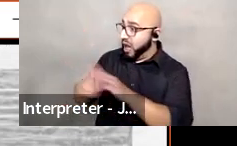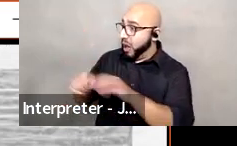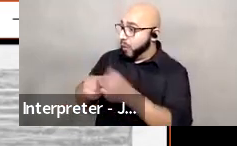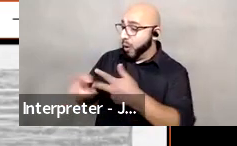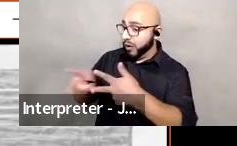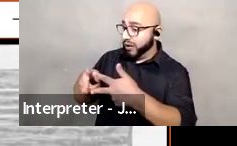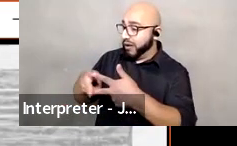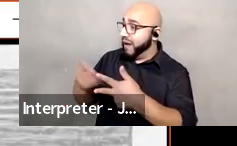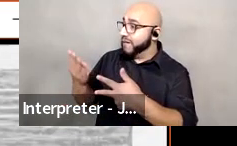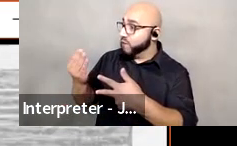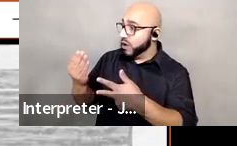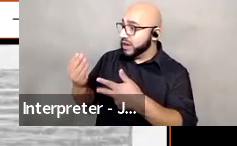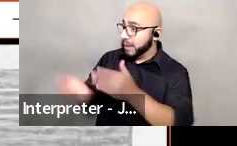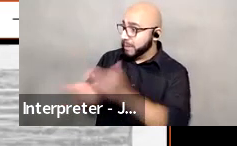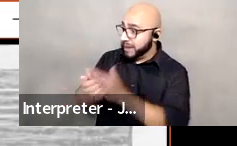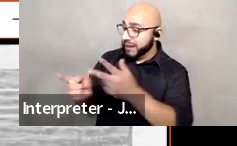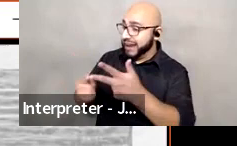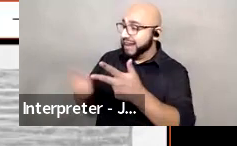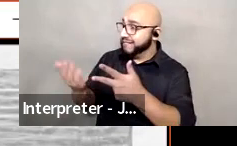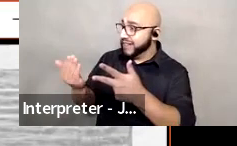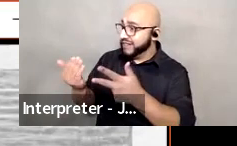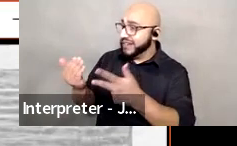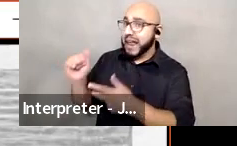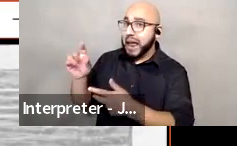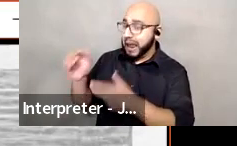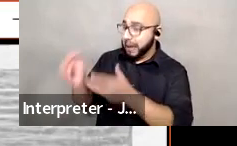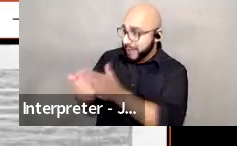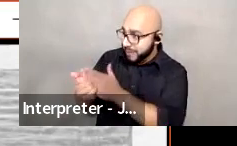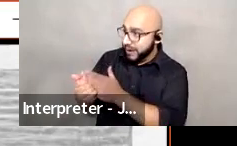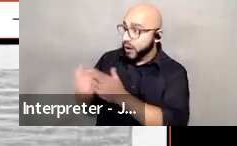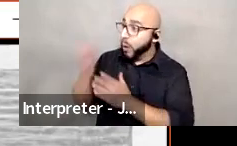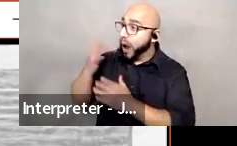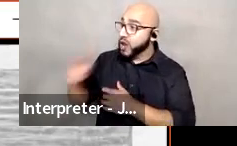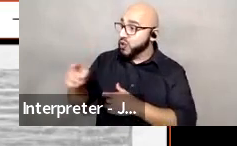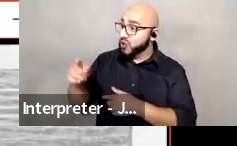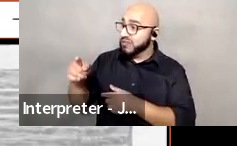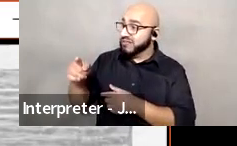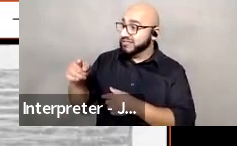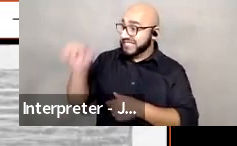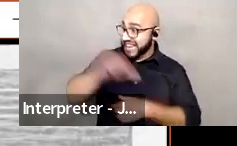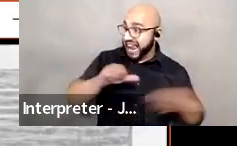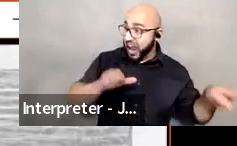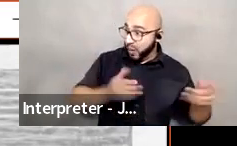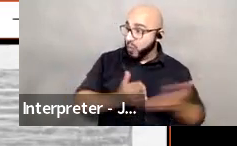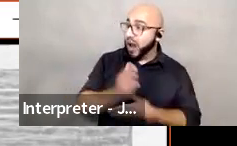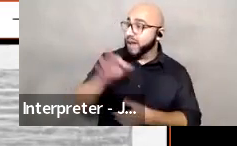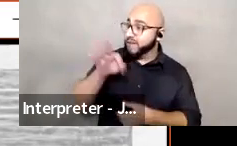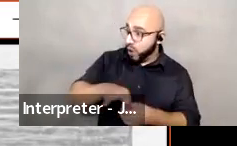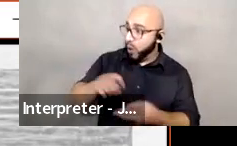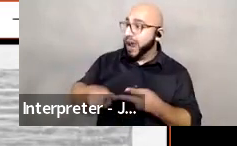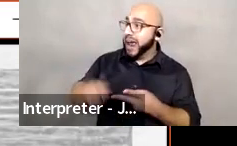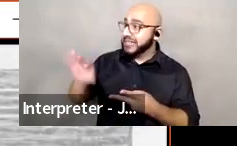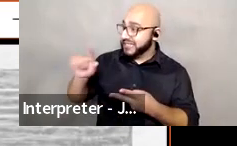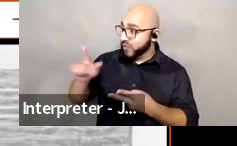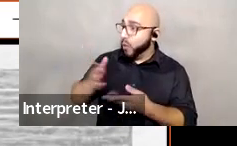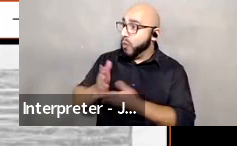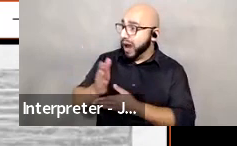Denied their right to vote. You've denied their civil rights, certainly have denied their civil rights, right? I mean, you've murdered them.